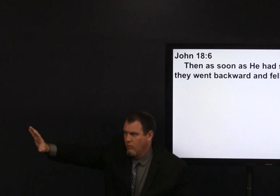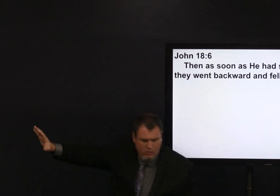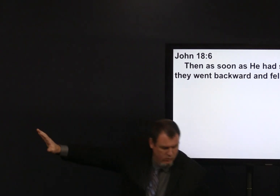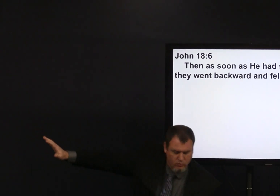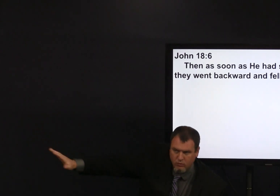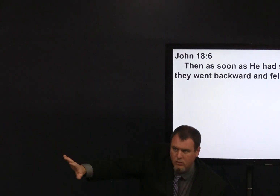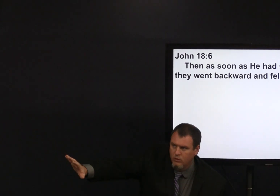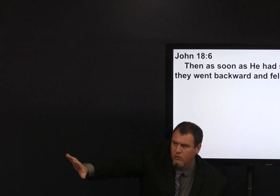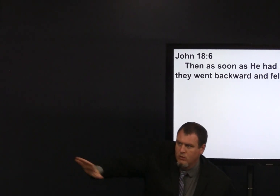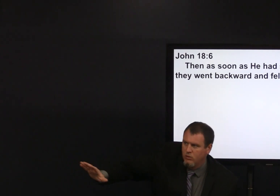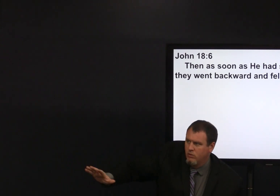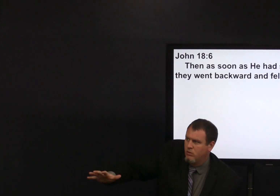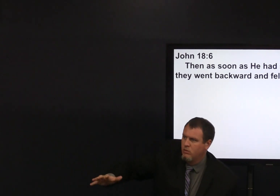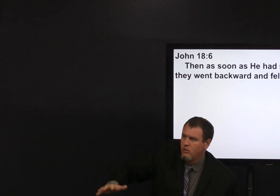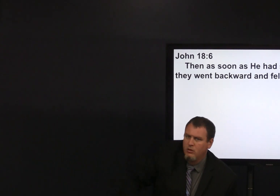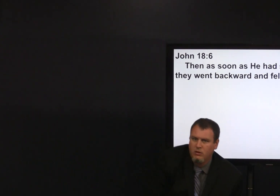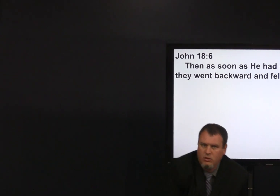and they fell backwards and fell to the ground